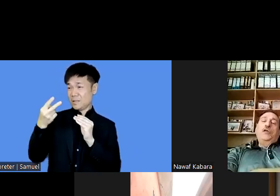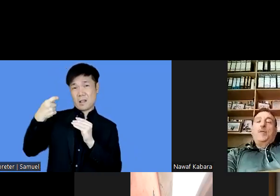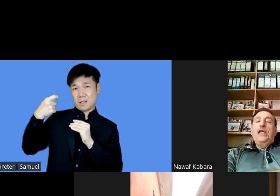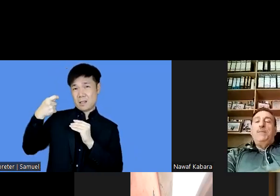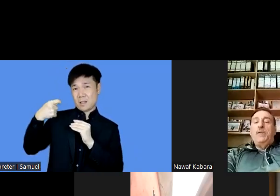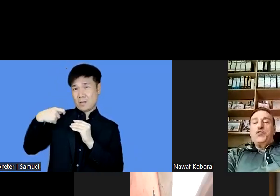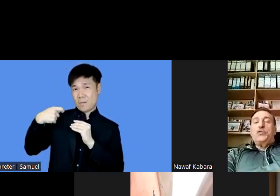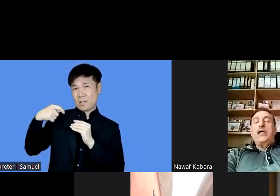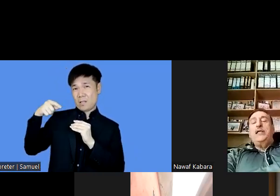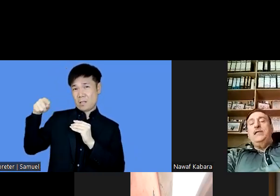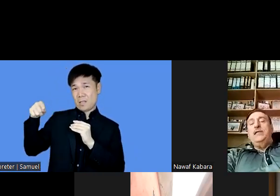Blind People in